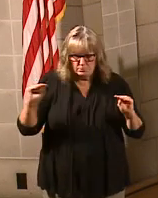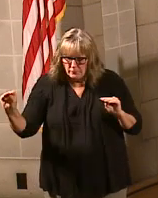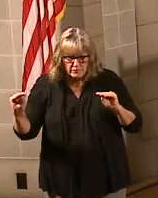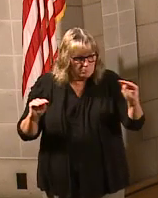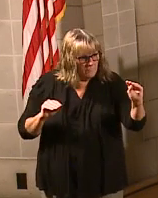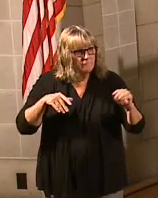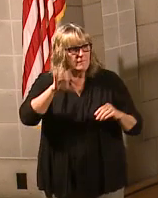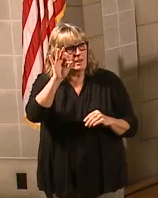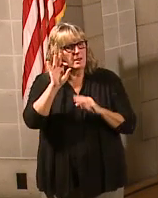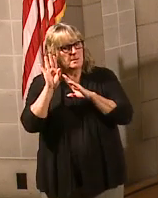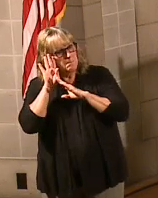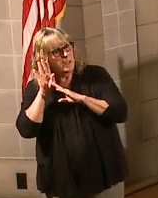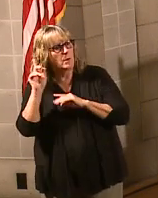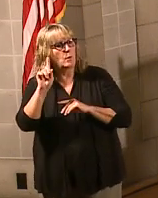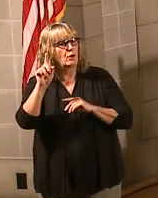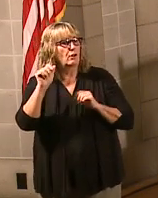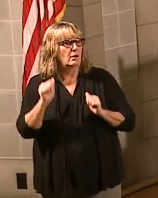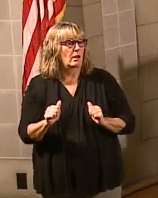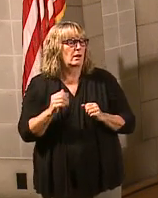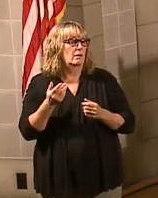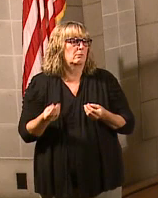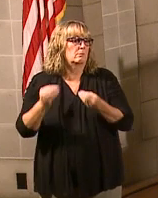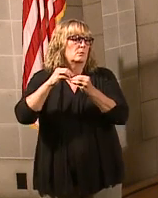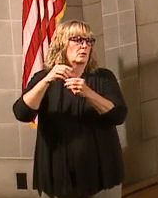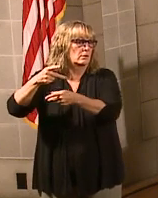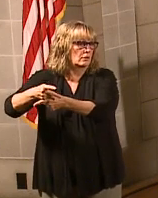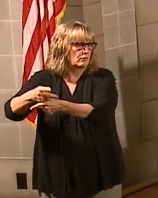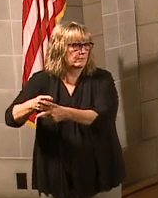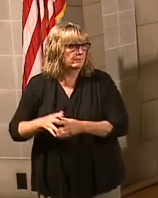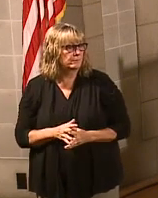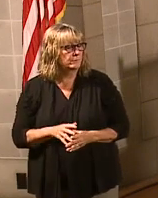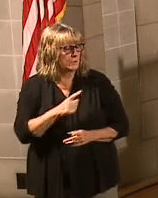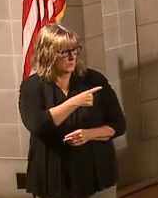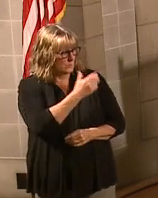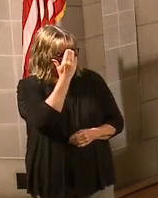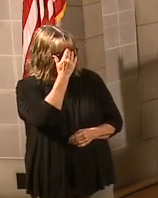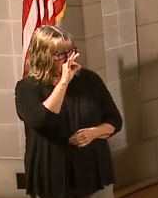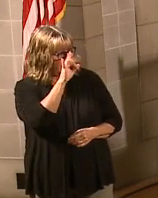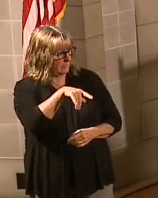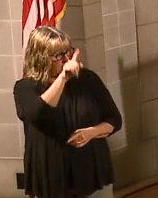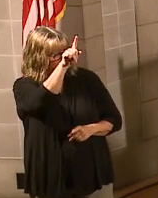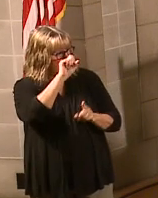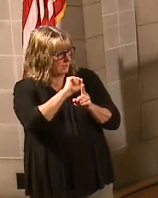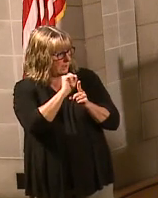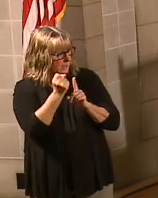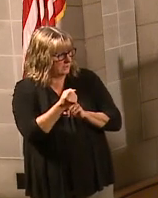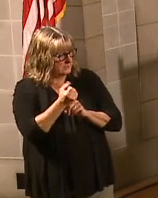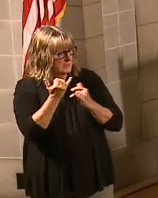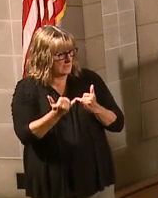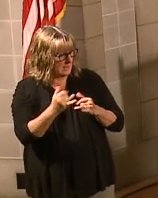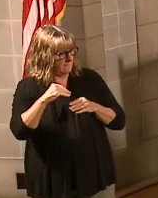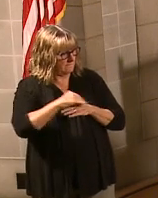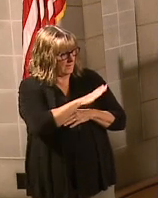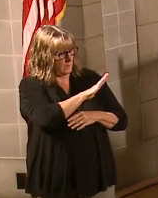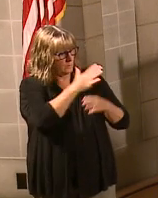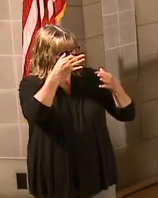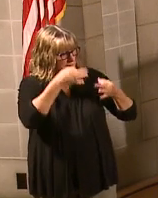SET UP THAT TRANSFER CENTER SIMILAR TO WHAT WE HAD LAST YEAR SO WE CAN EFFICIENTLY MOVE